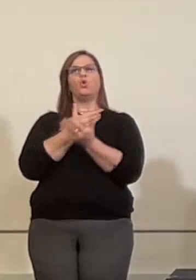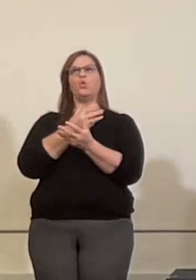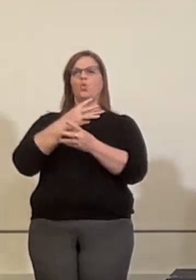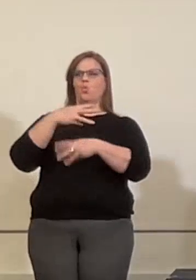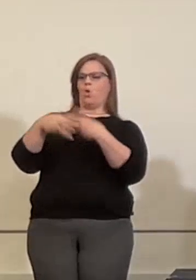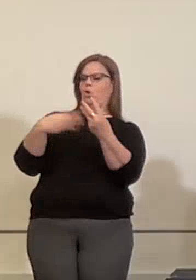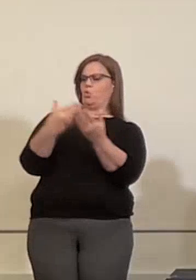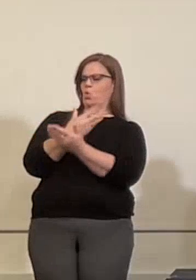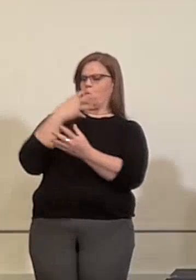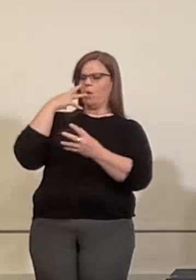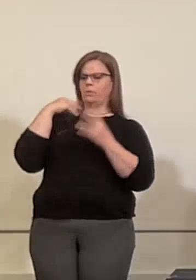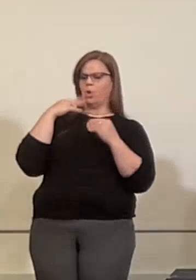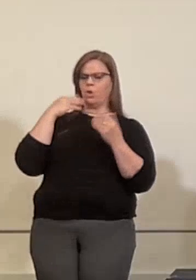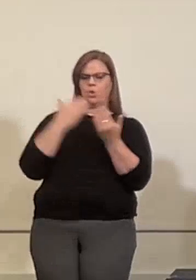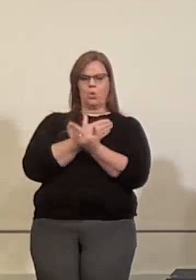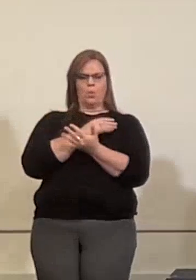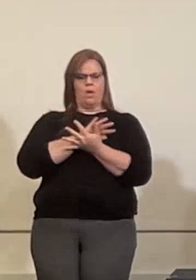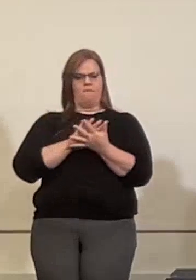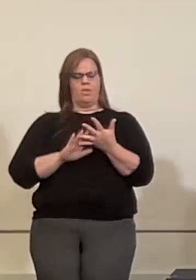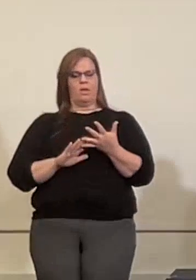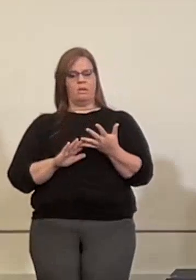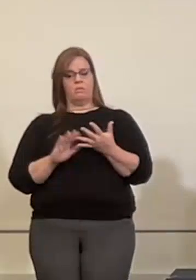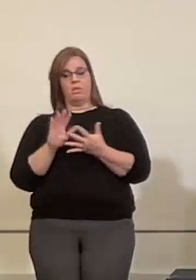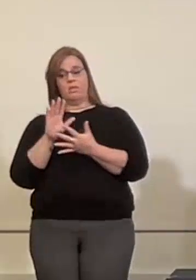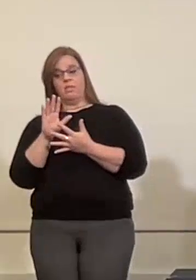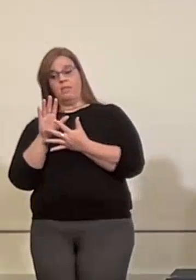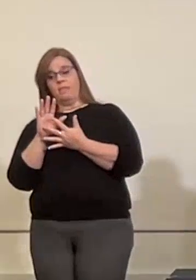they can build can solve for one but extend to many.